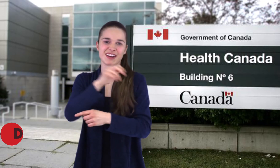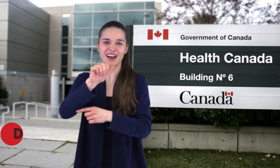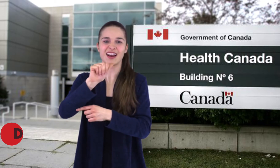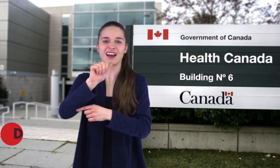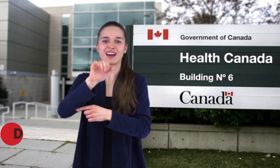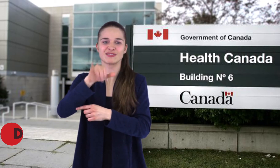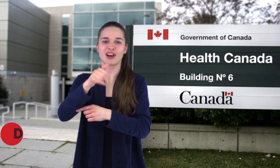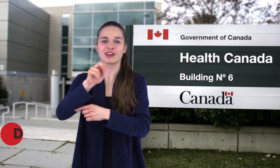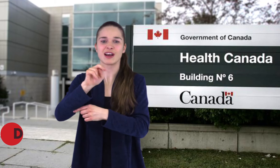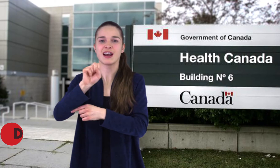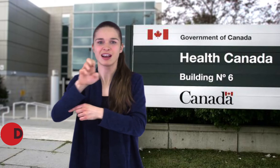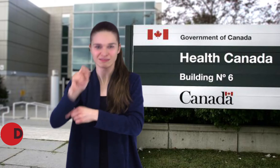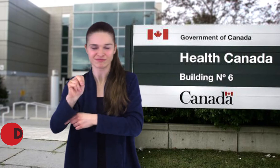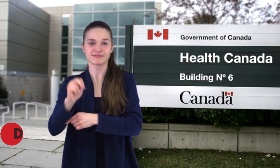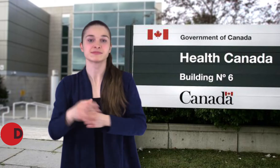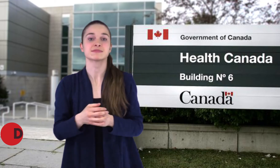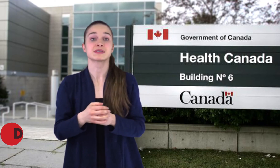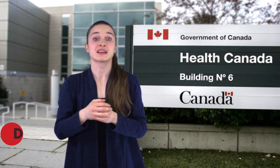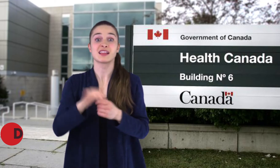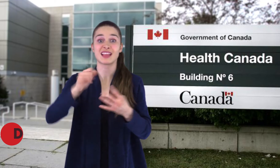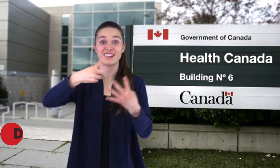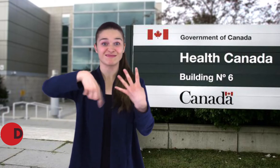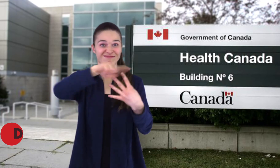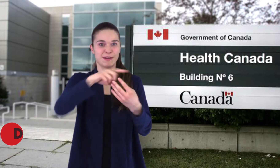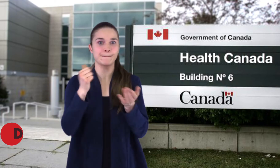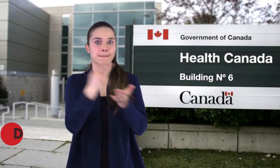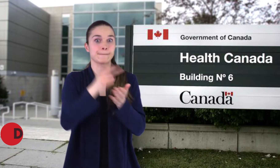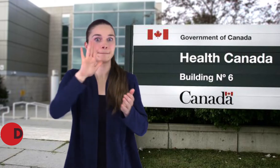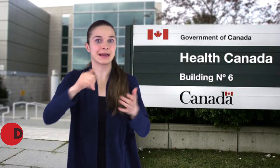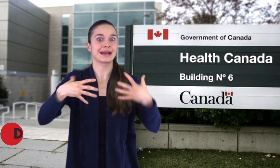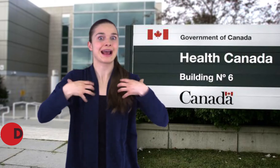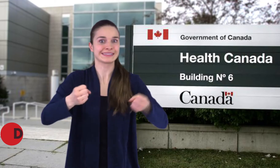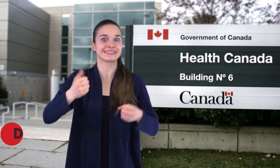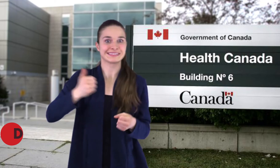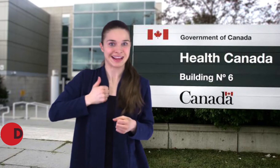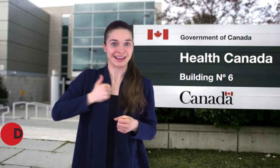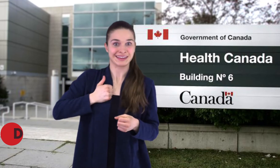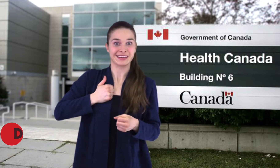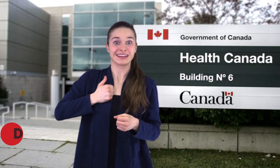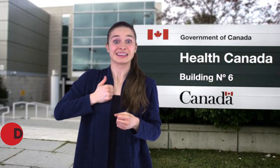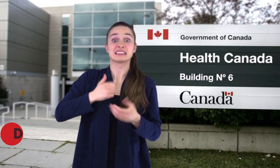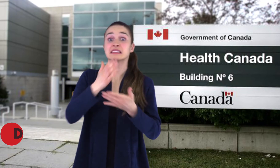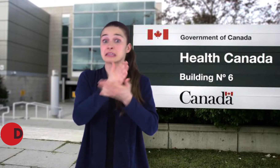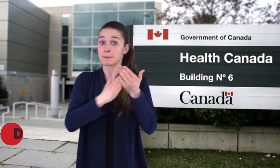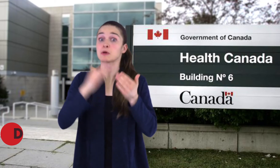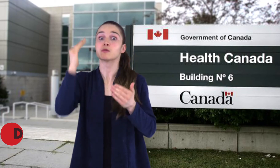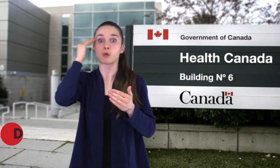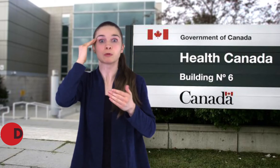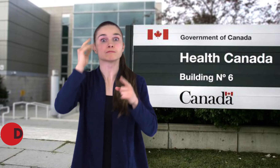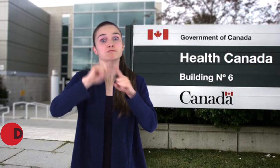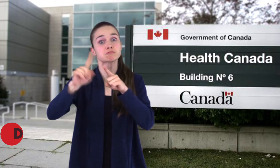These four have been approved by Health Canada.